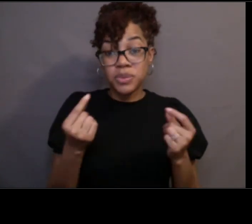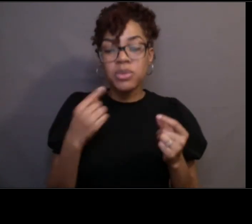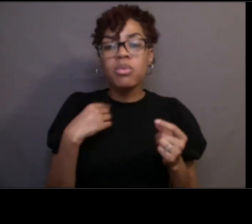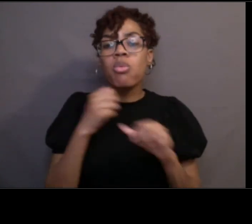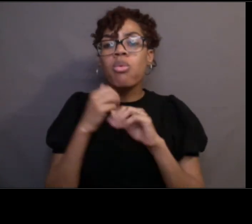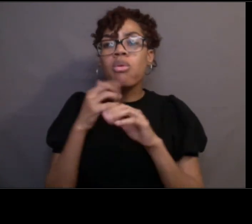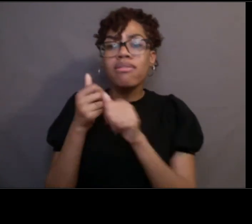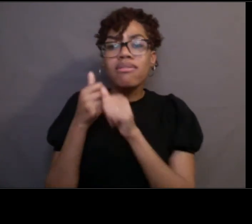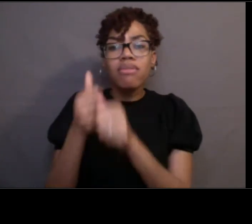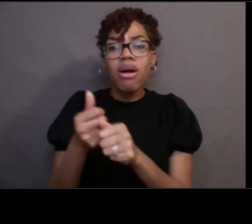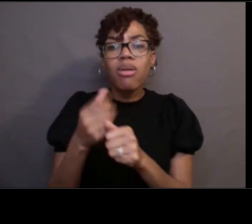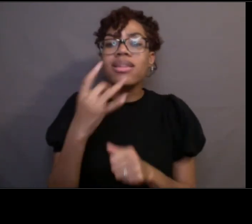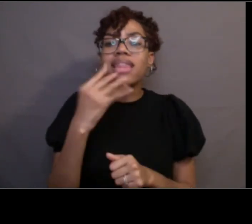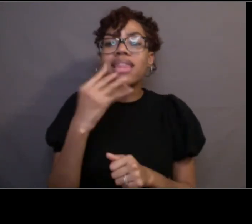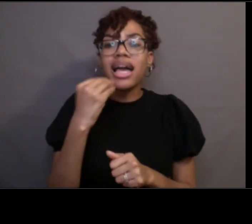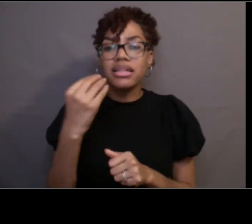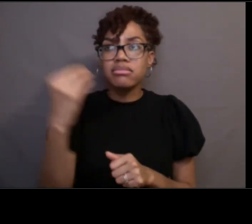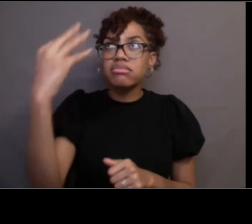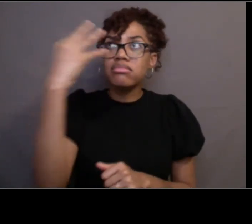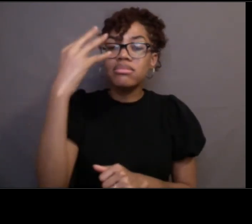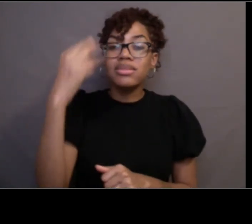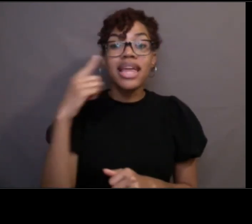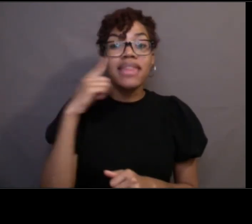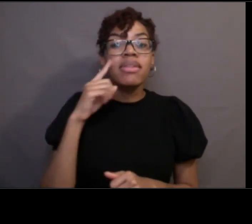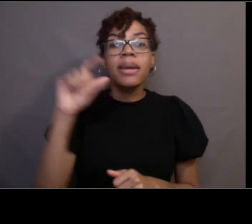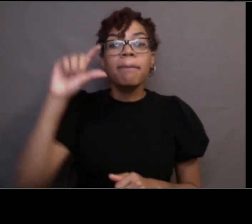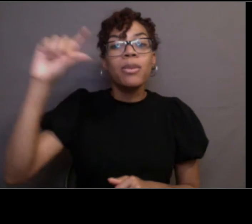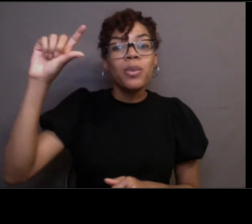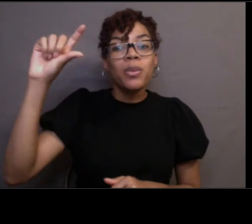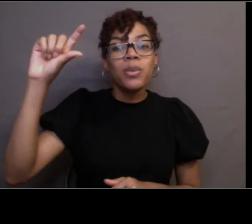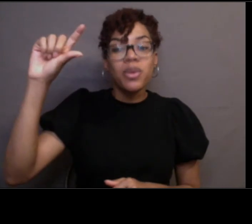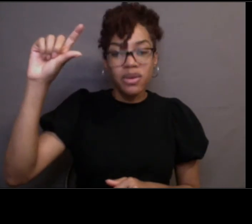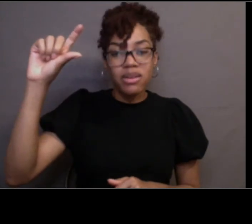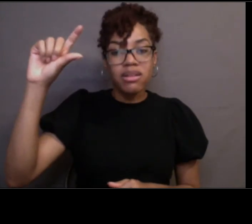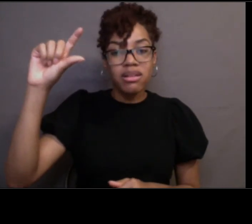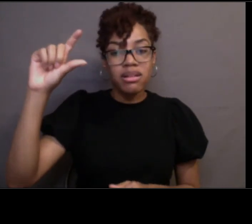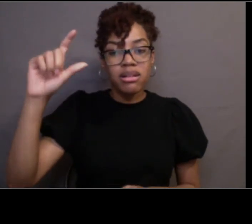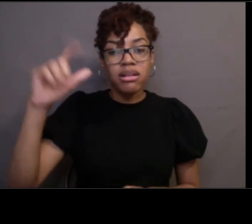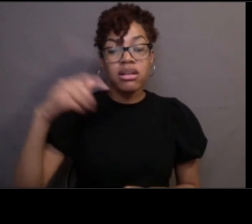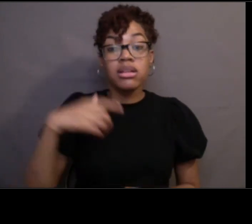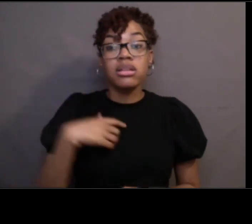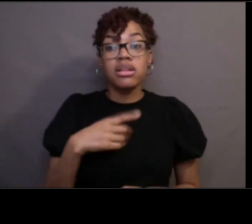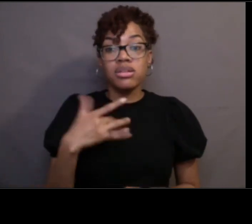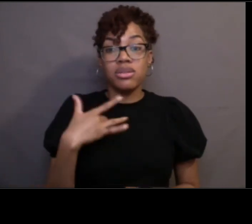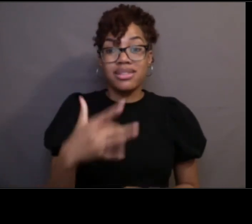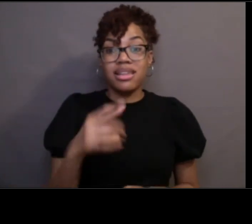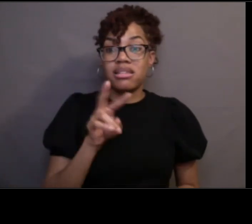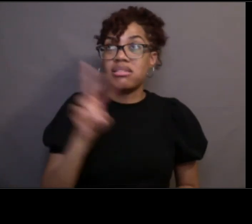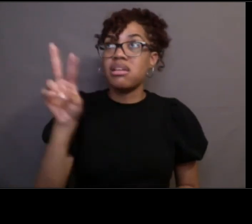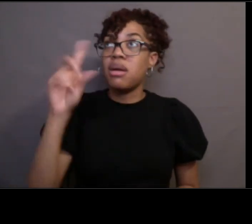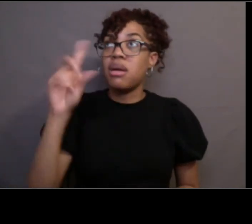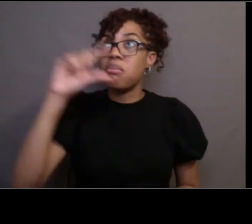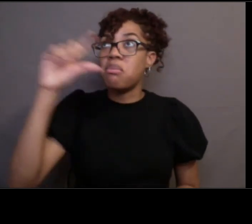thinking that it's the moon. So a lot of times turtles will go towards the streetlights instead of going to towards the ocean.